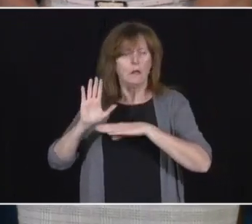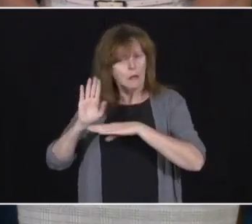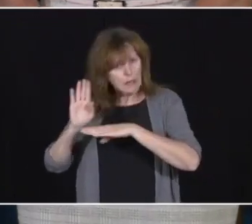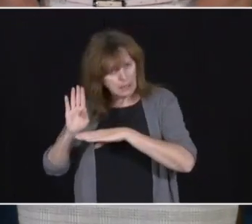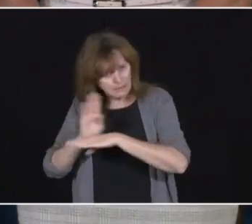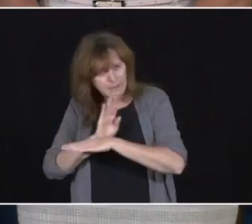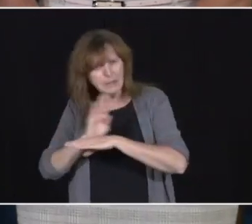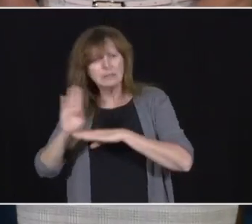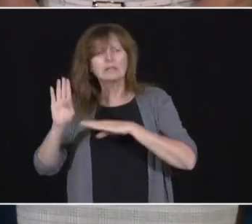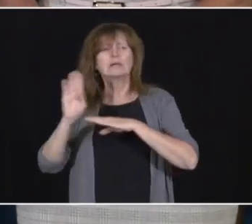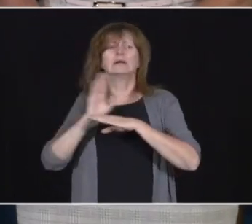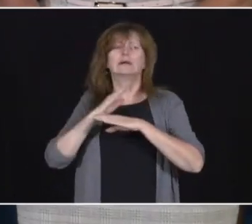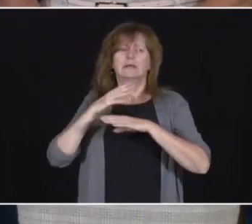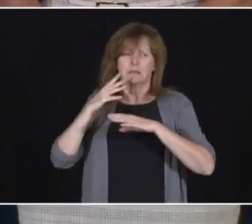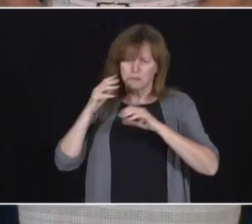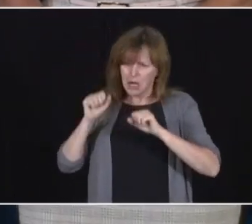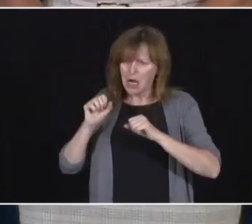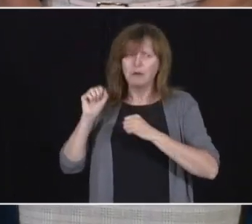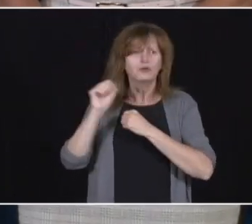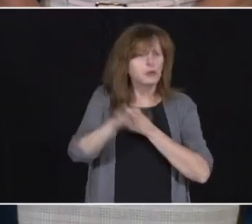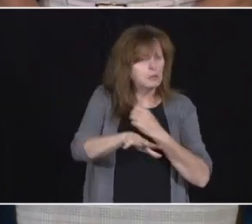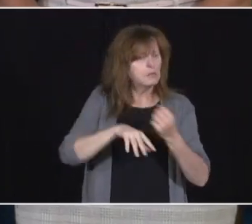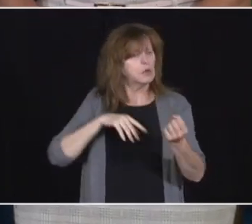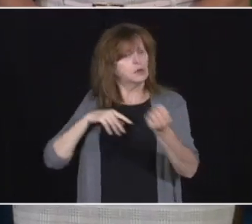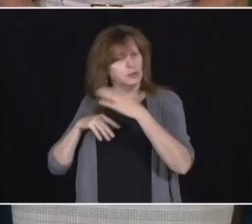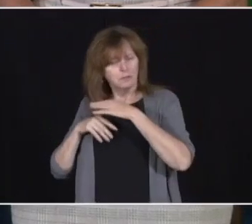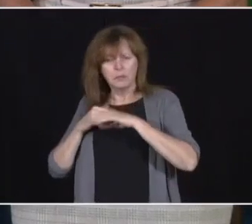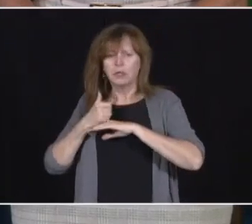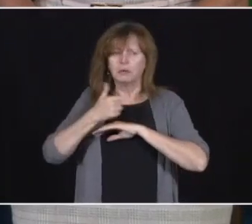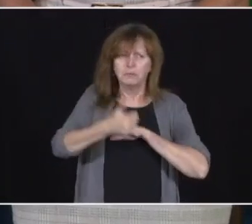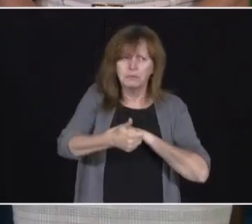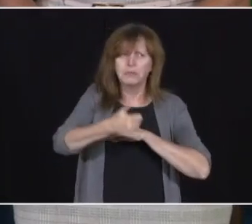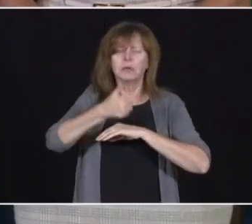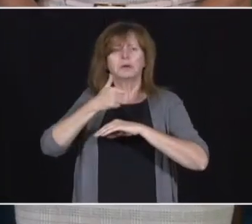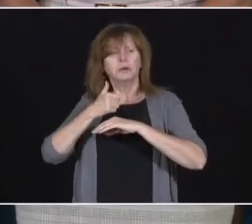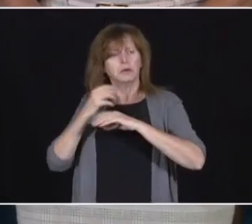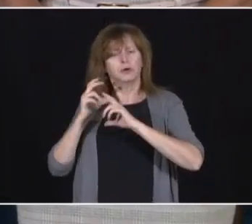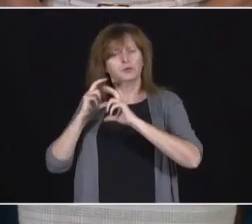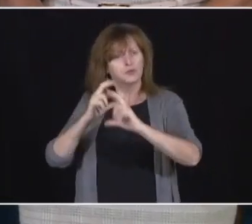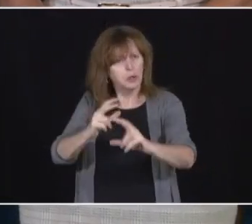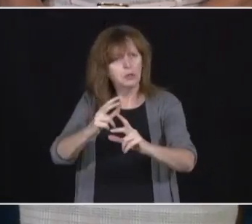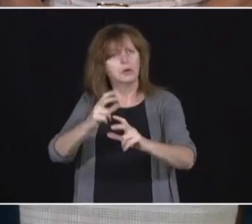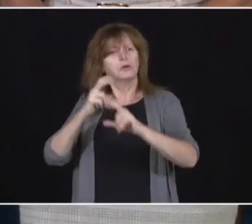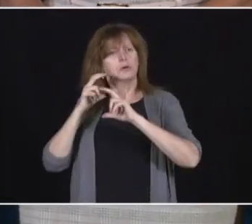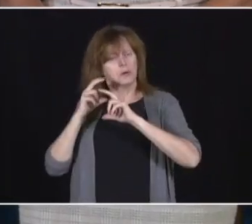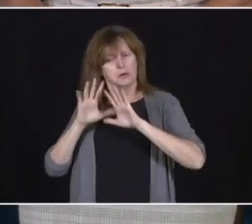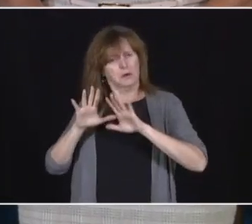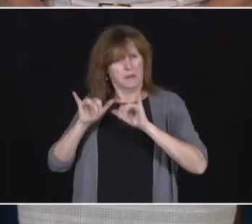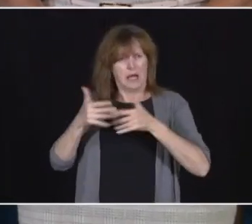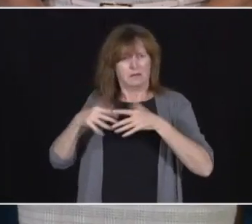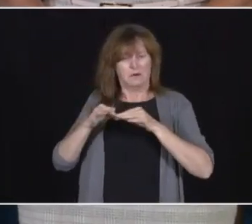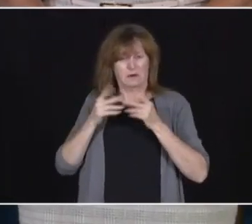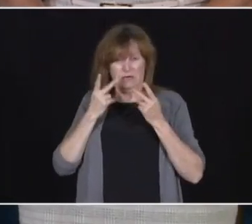I need to protect the people of Ontario. Business is still going back and forth. The goodly going back and forth, select the most important.